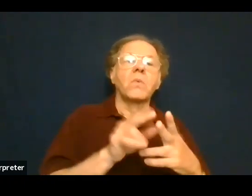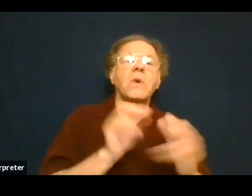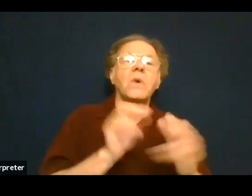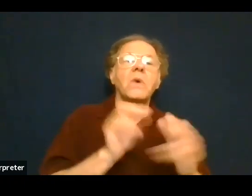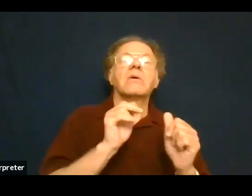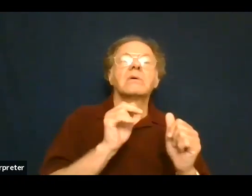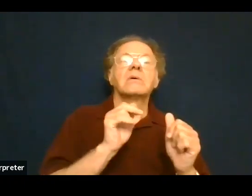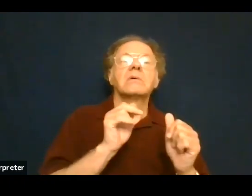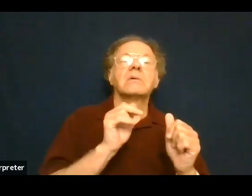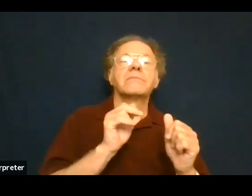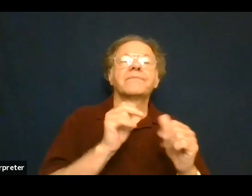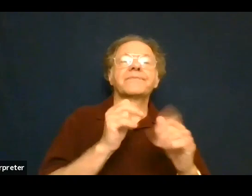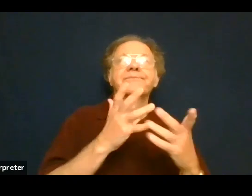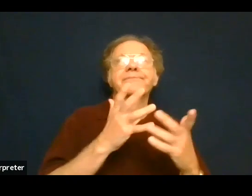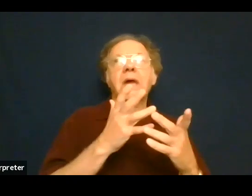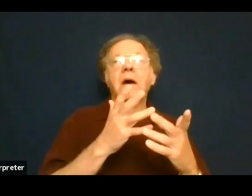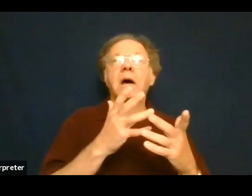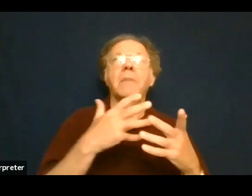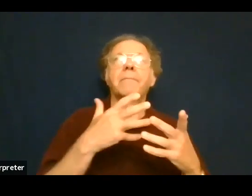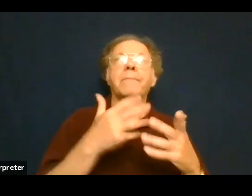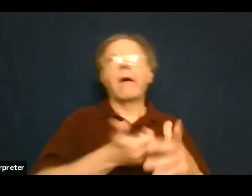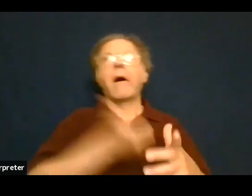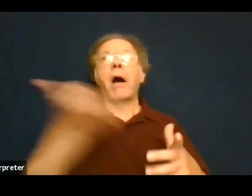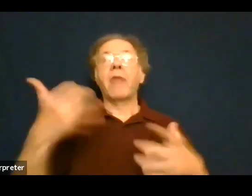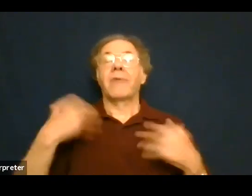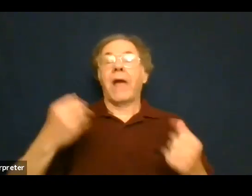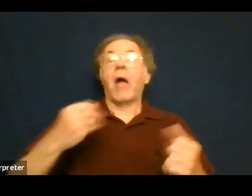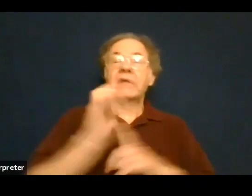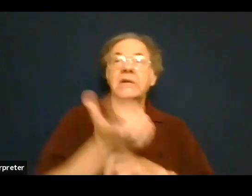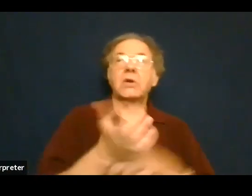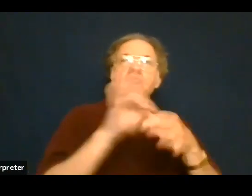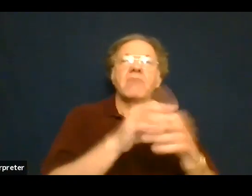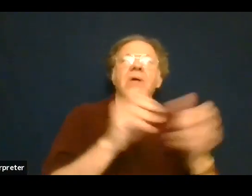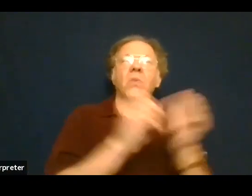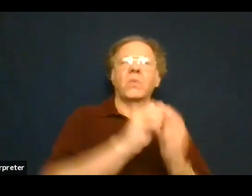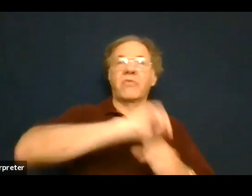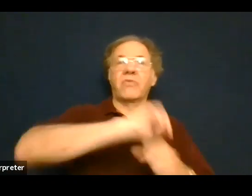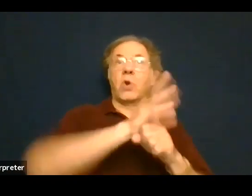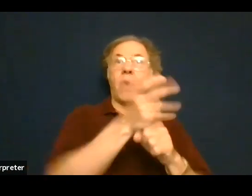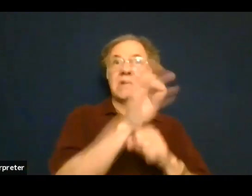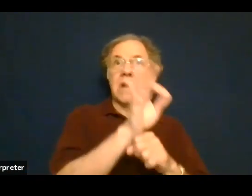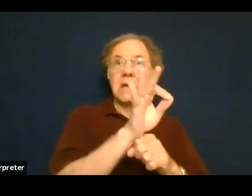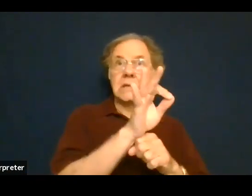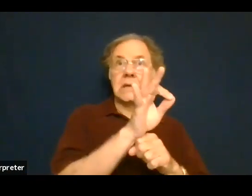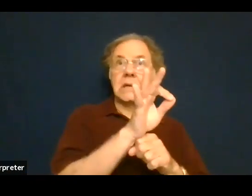conditions associated with COVID-19 put people who have Usher syndrome at a higher risk.